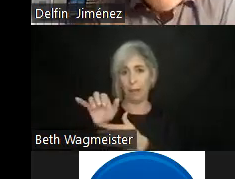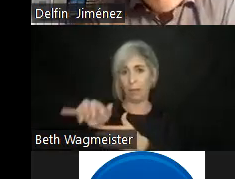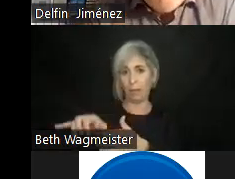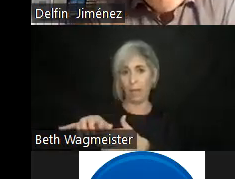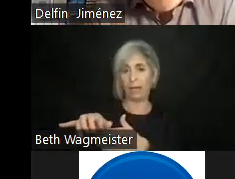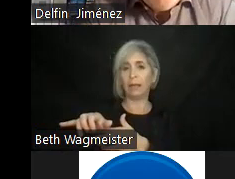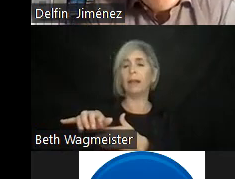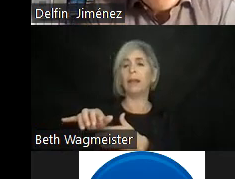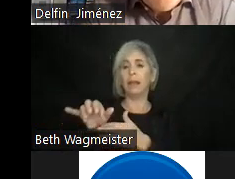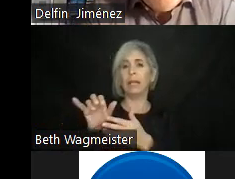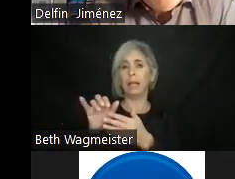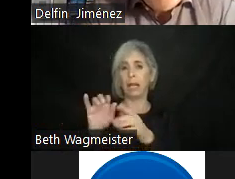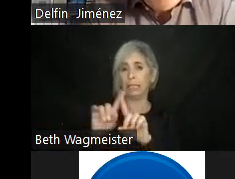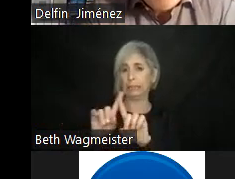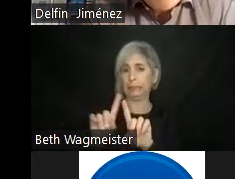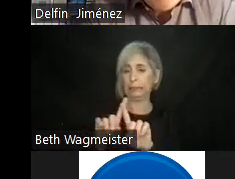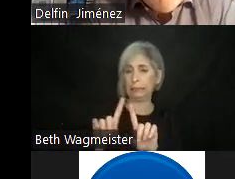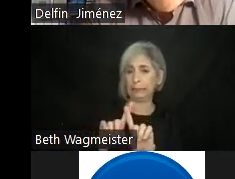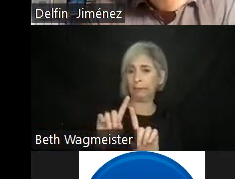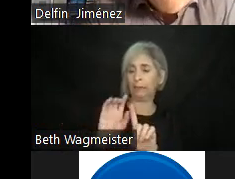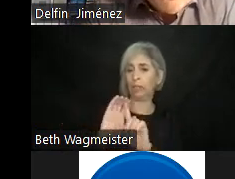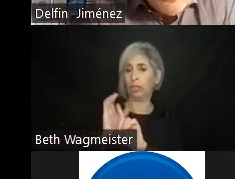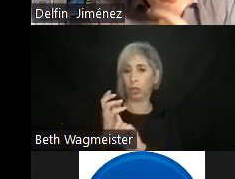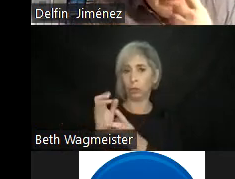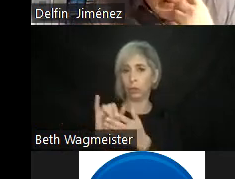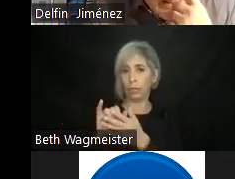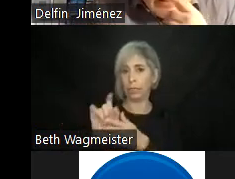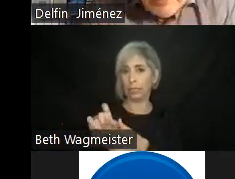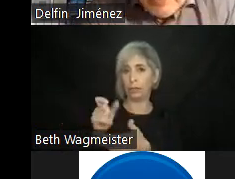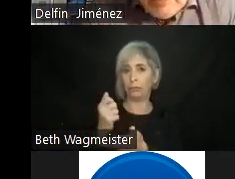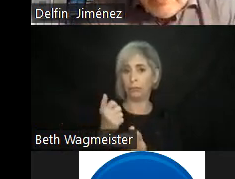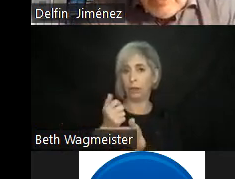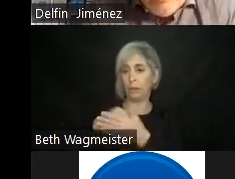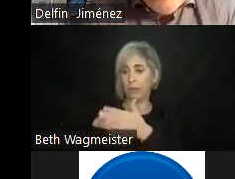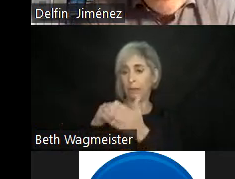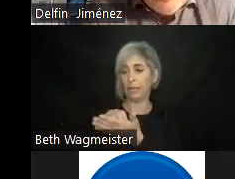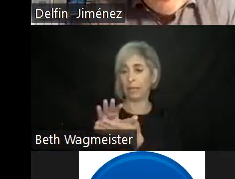clauses of the document. Of course, there are also an